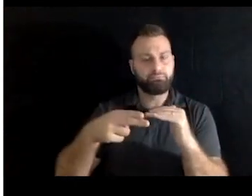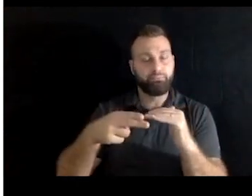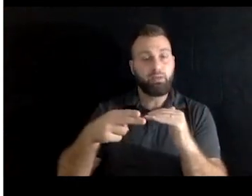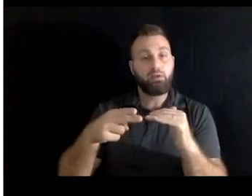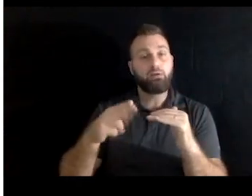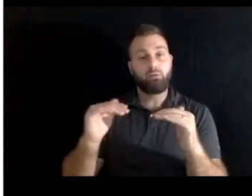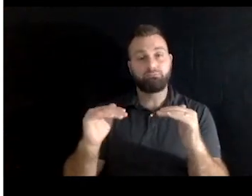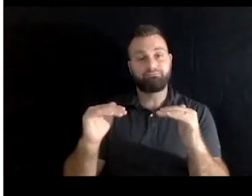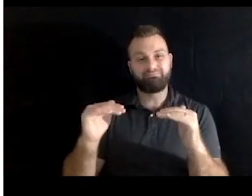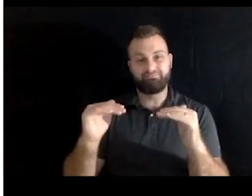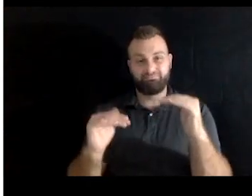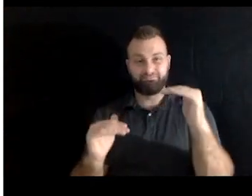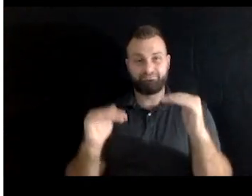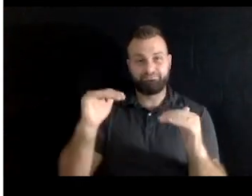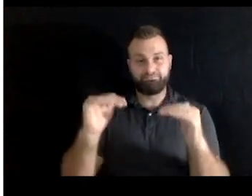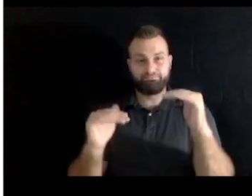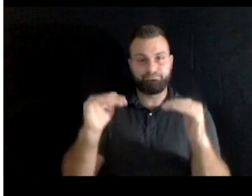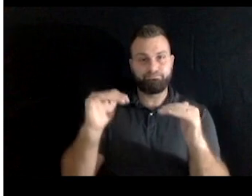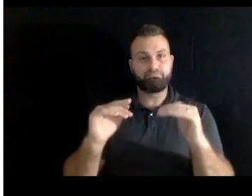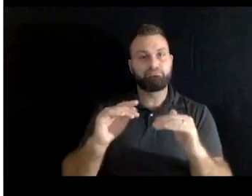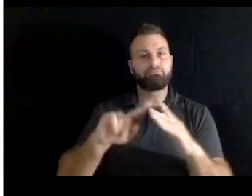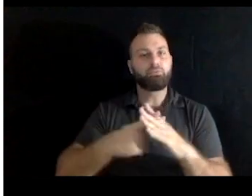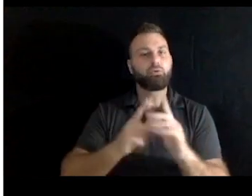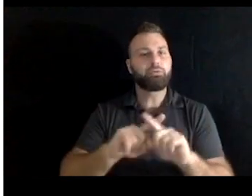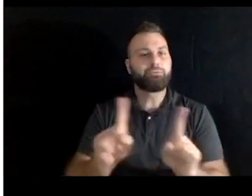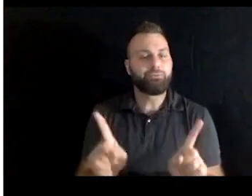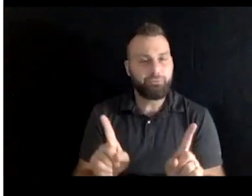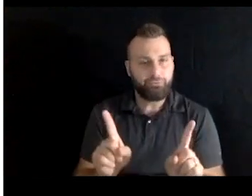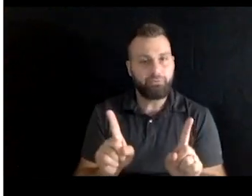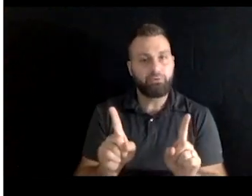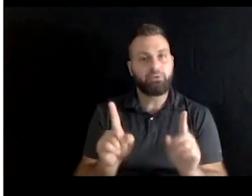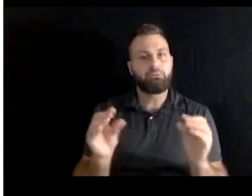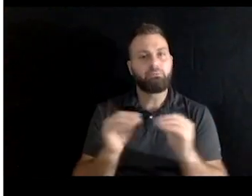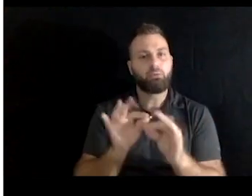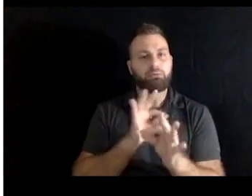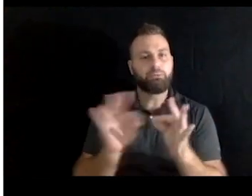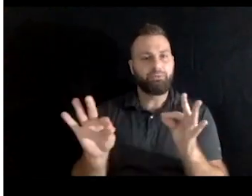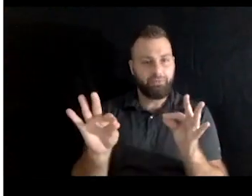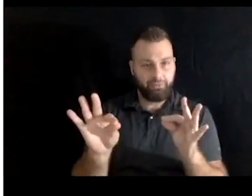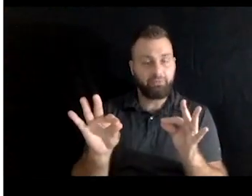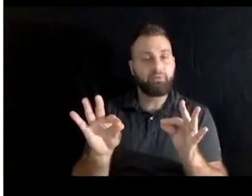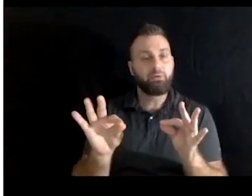benefit offset start at a different point. And let's further simplify those work